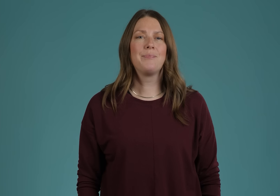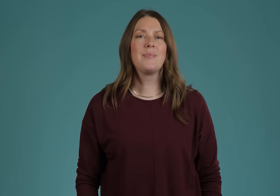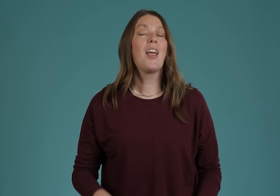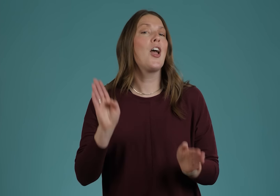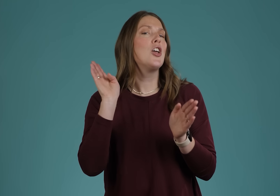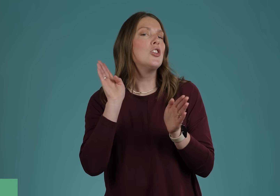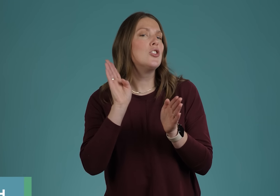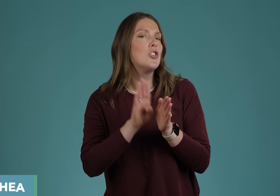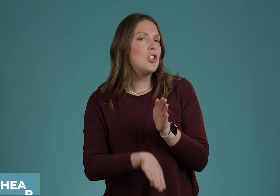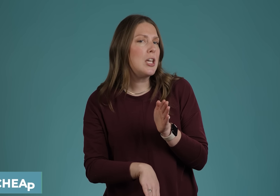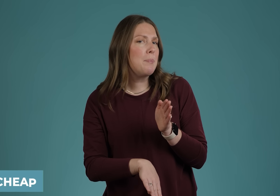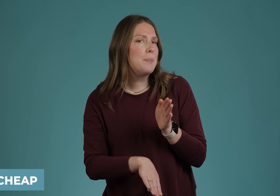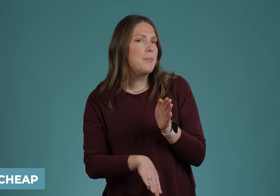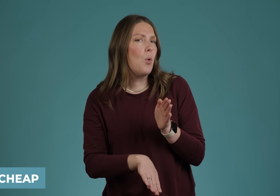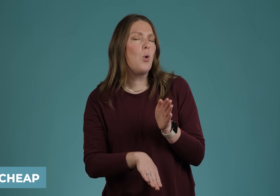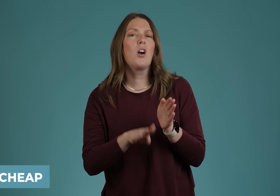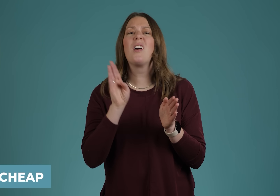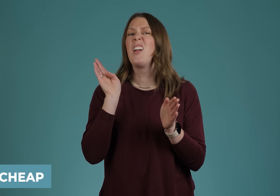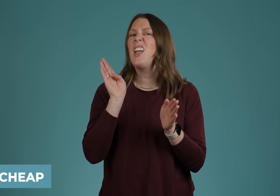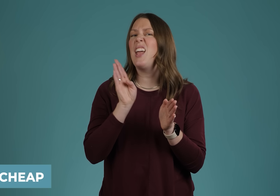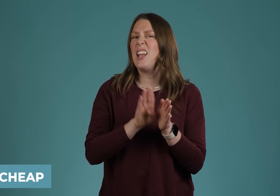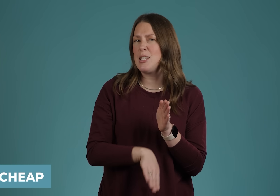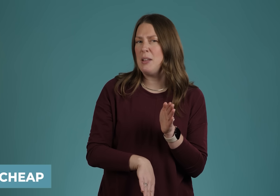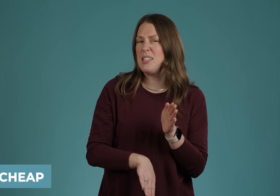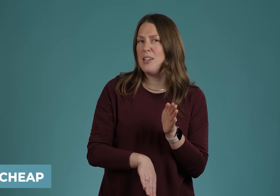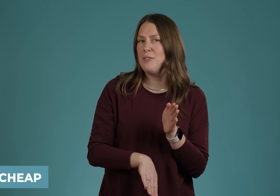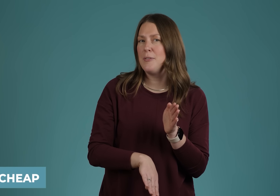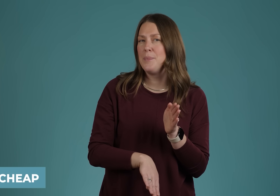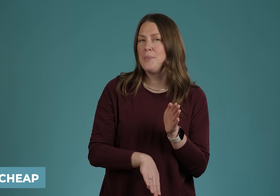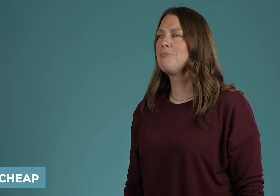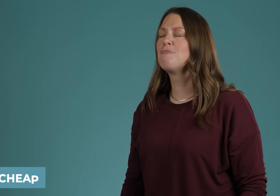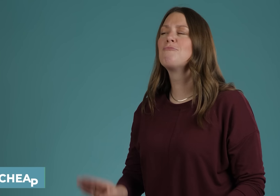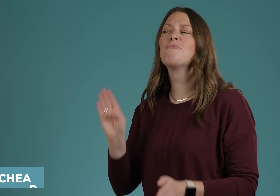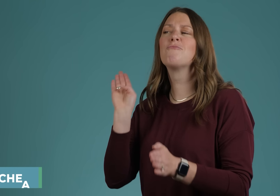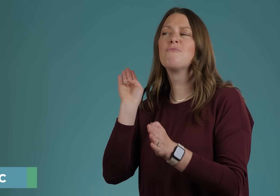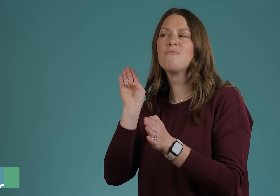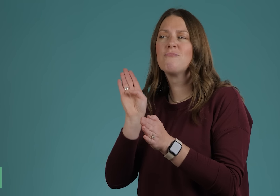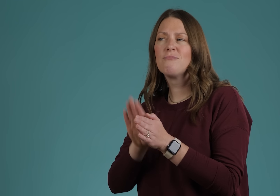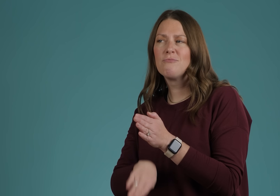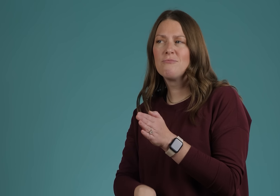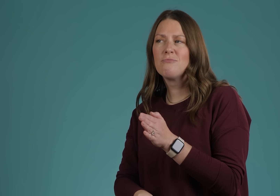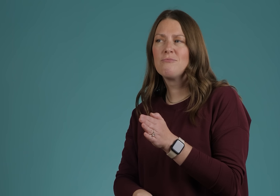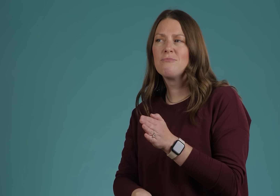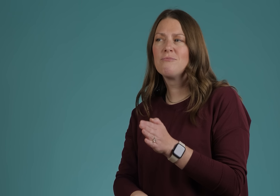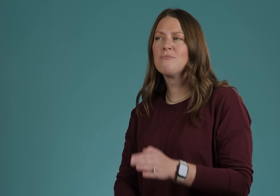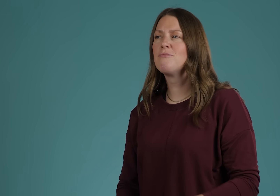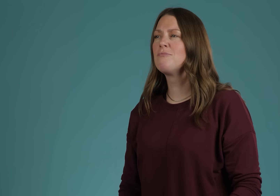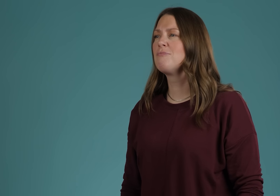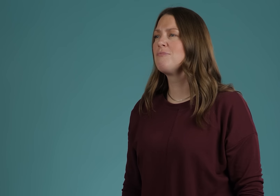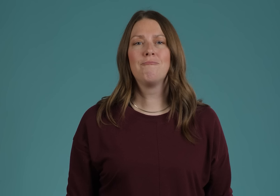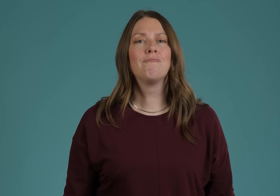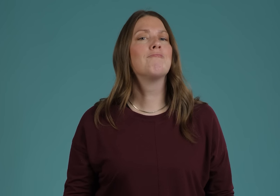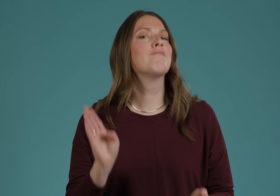cheap or inexpensive Your dominant hand is brushing down